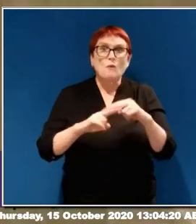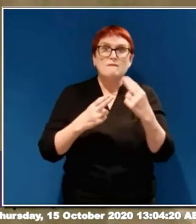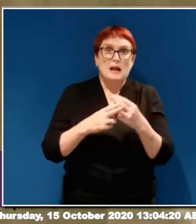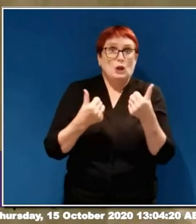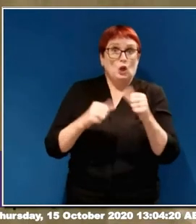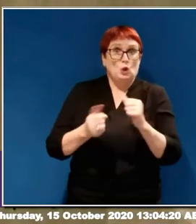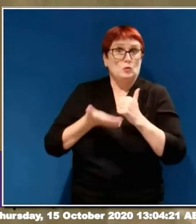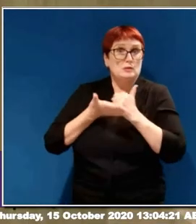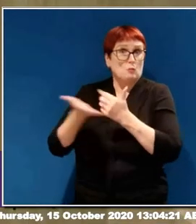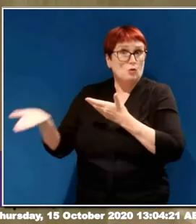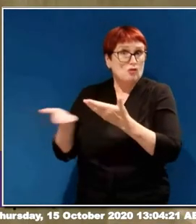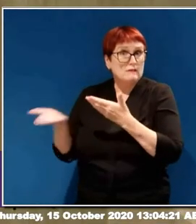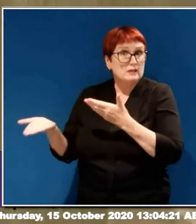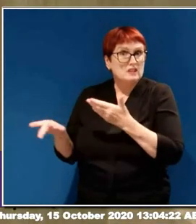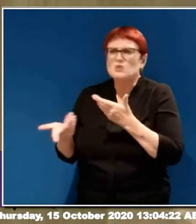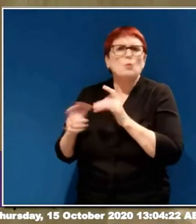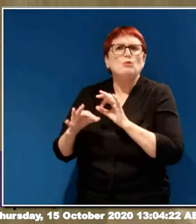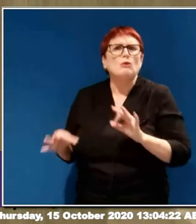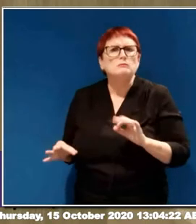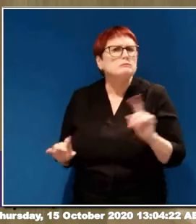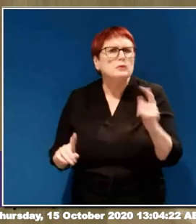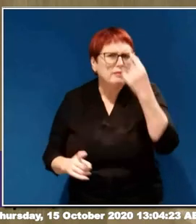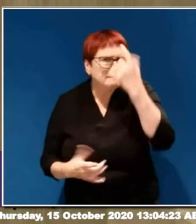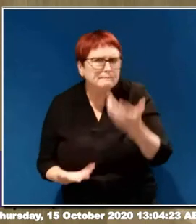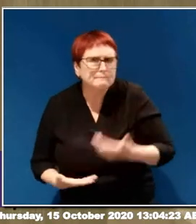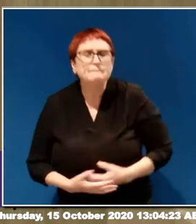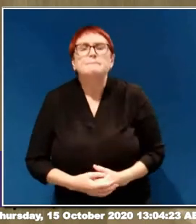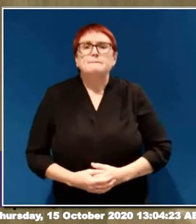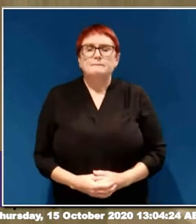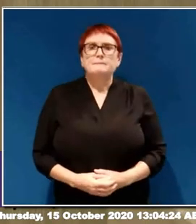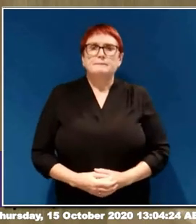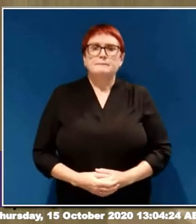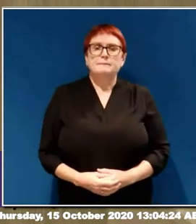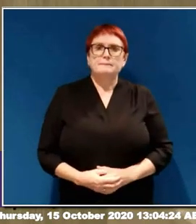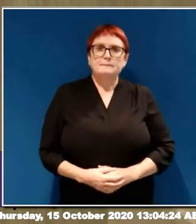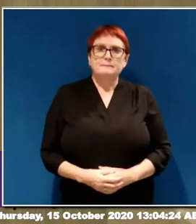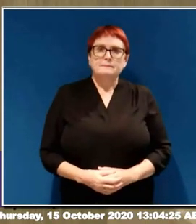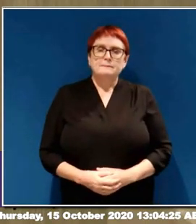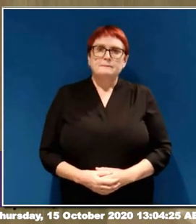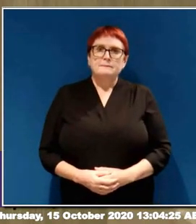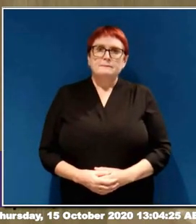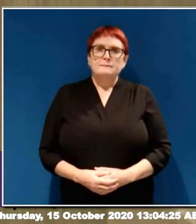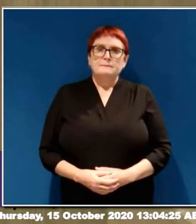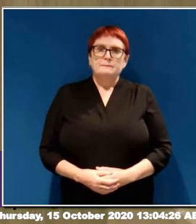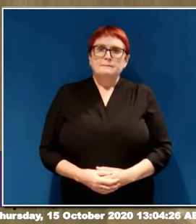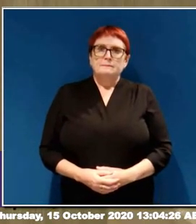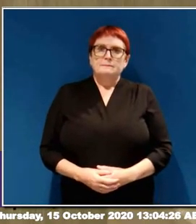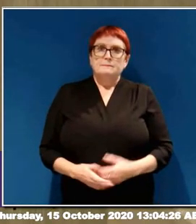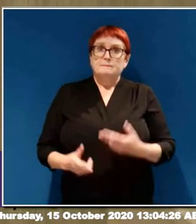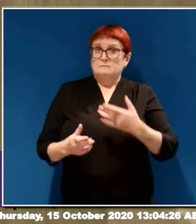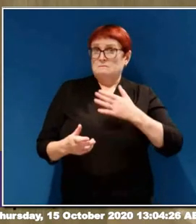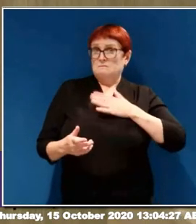I think, from my - in my experience, schools are very good at